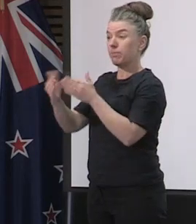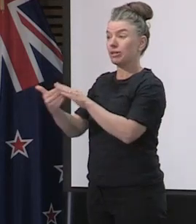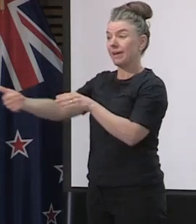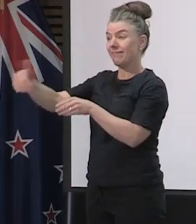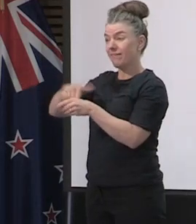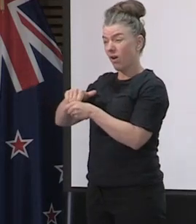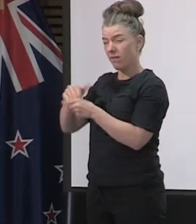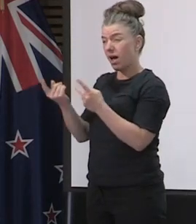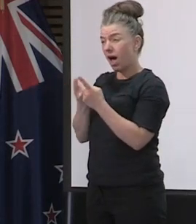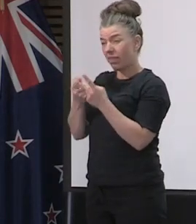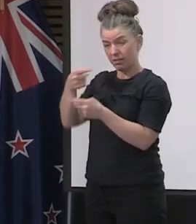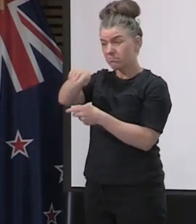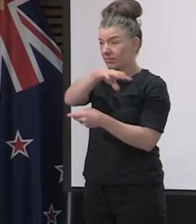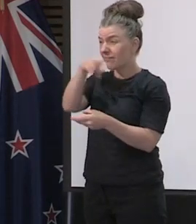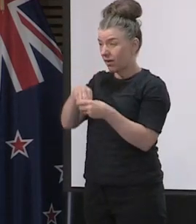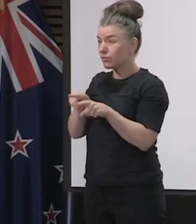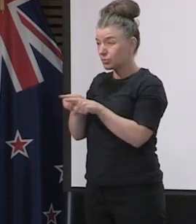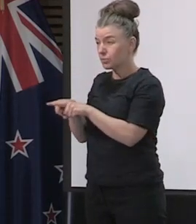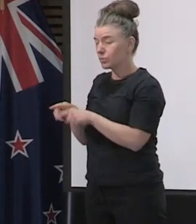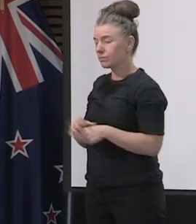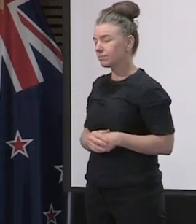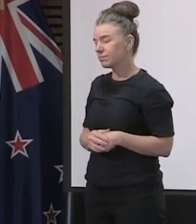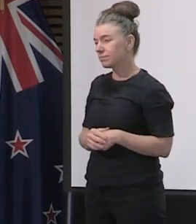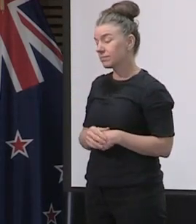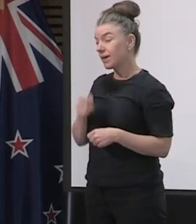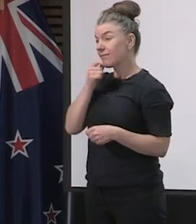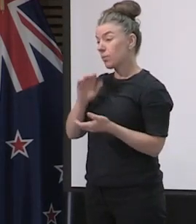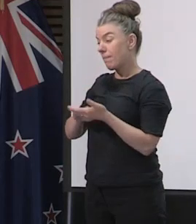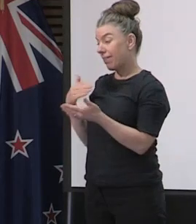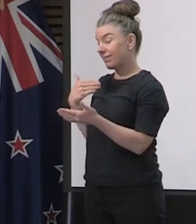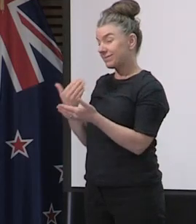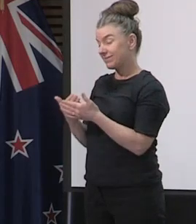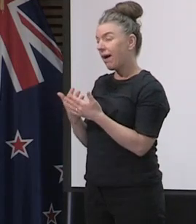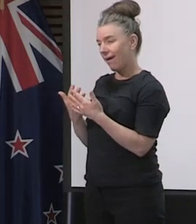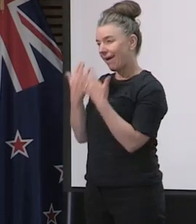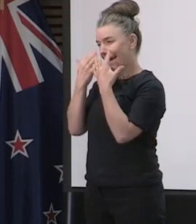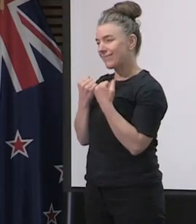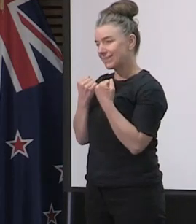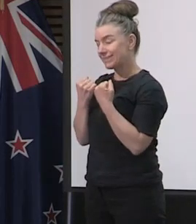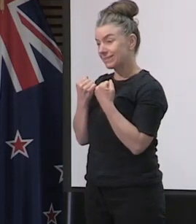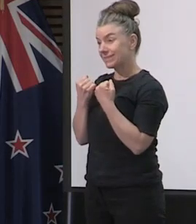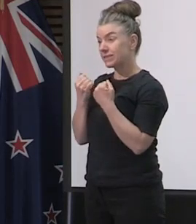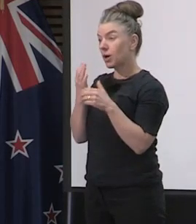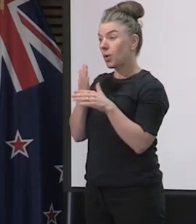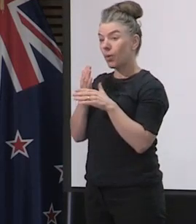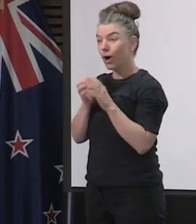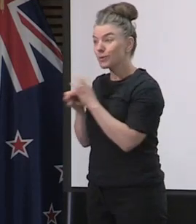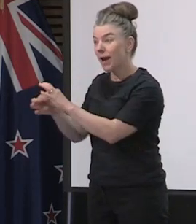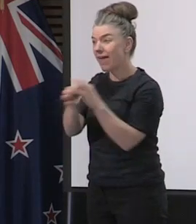That will, of course, include the business community. But it will be broader too. If